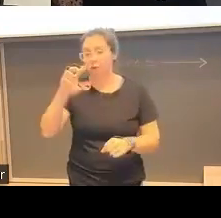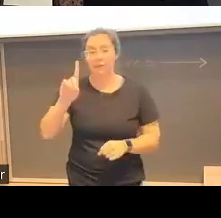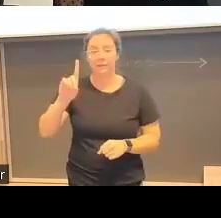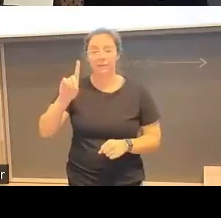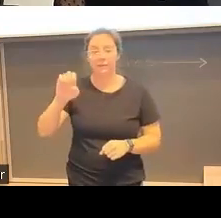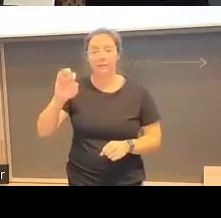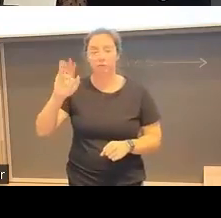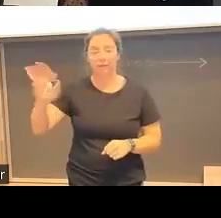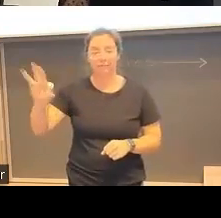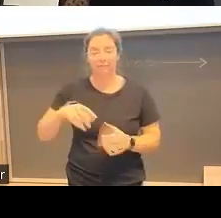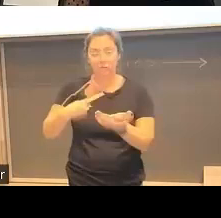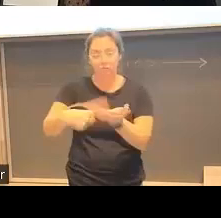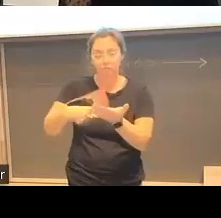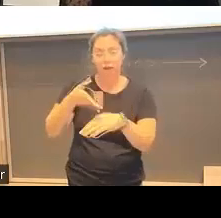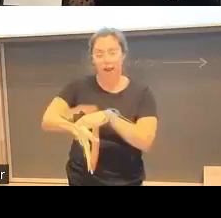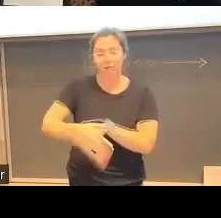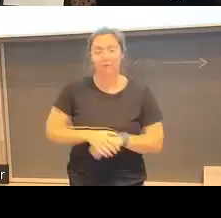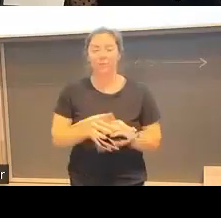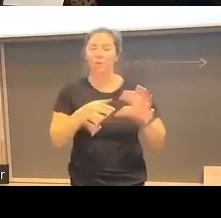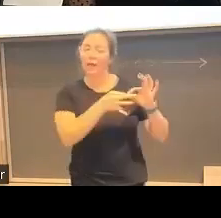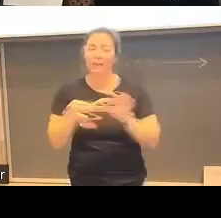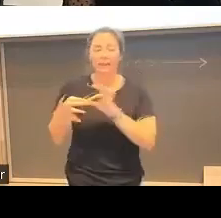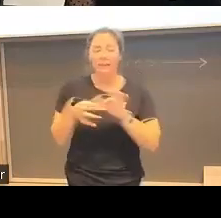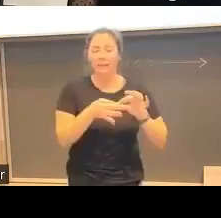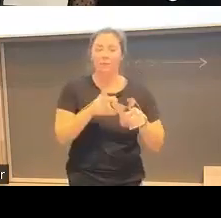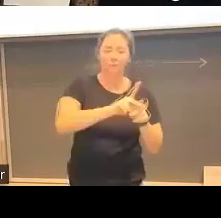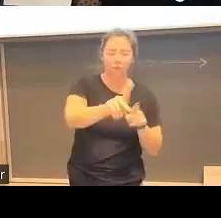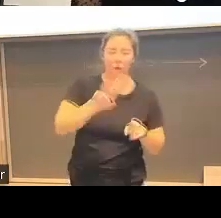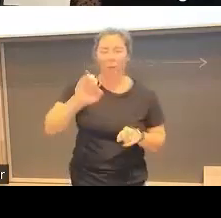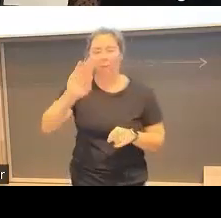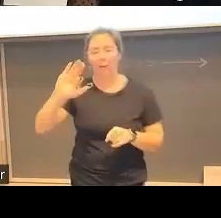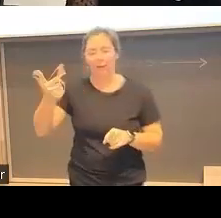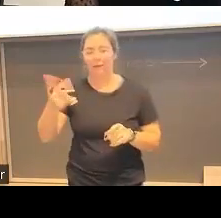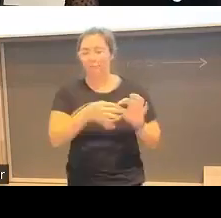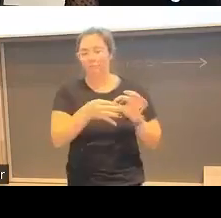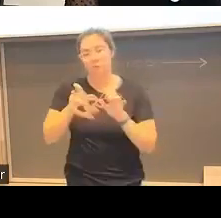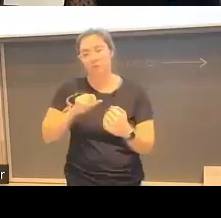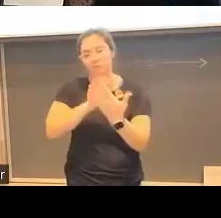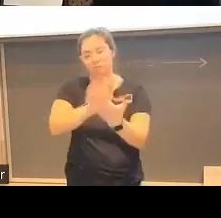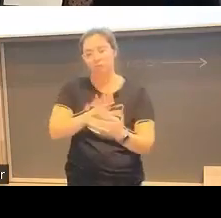we need to address these Reflections were then captured unintentionally by a resident there had